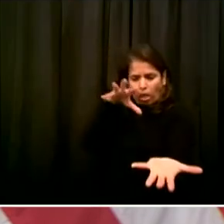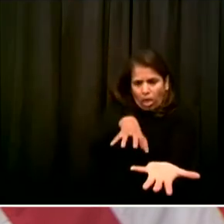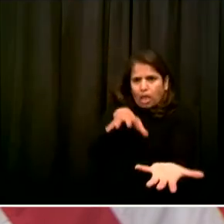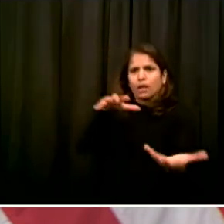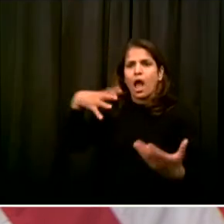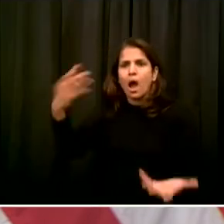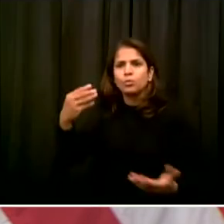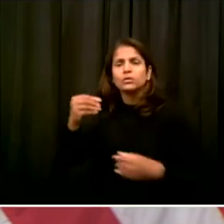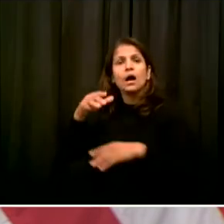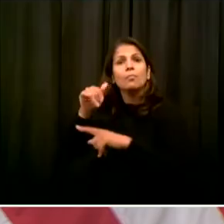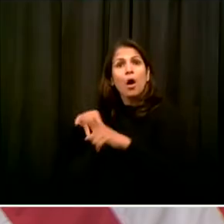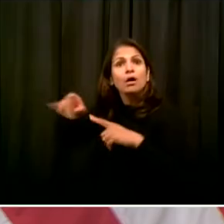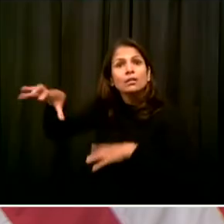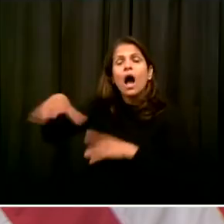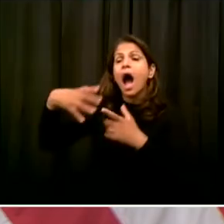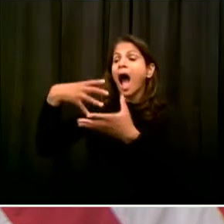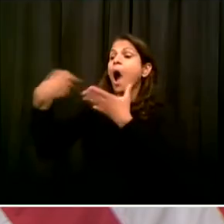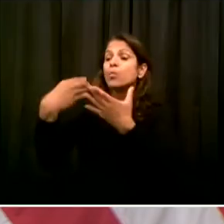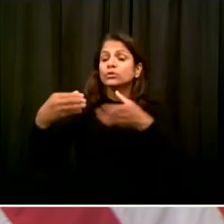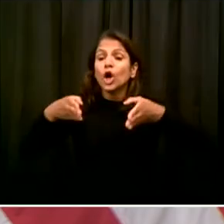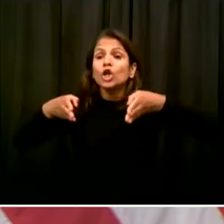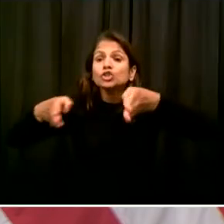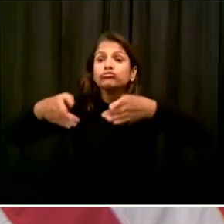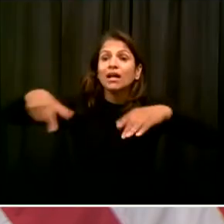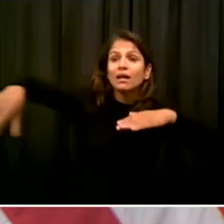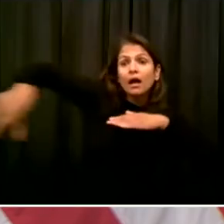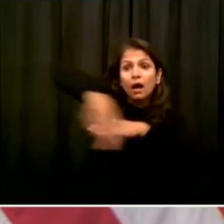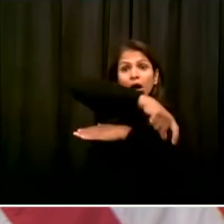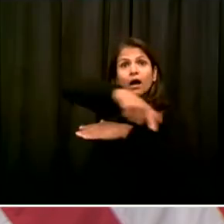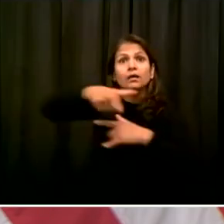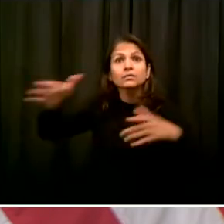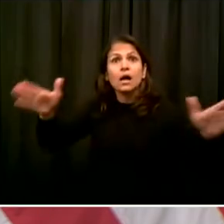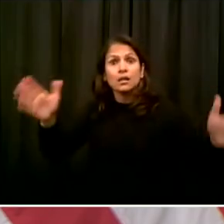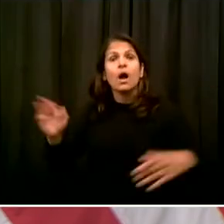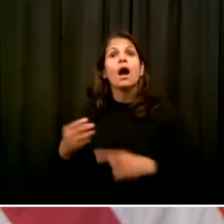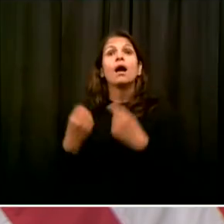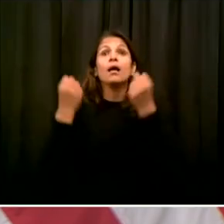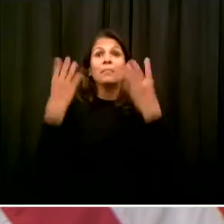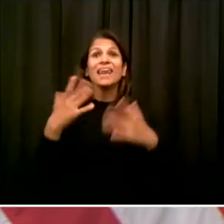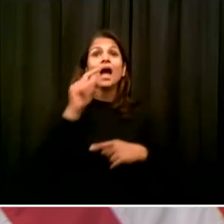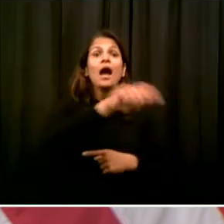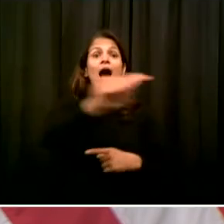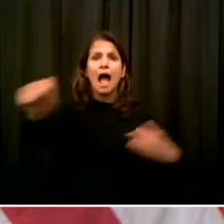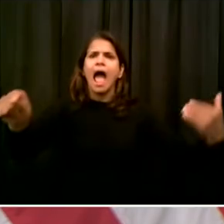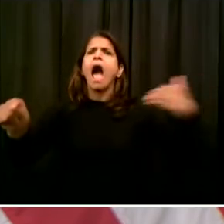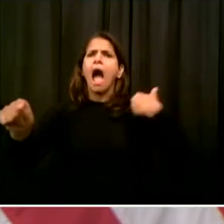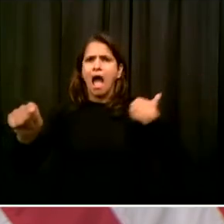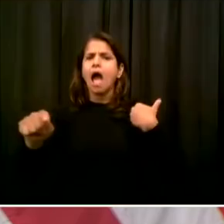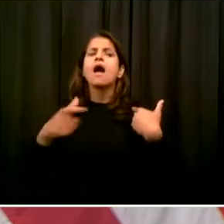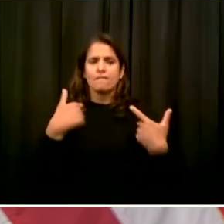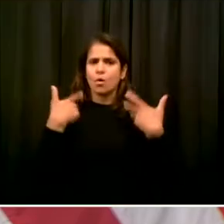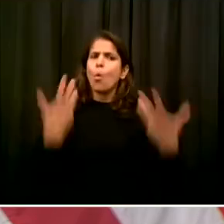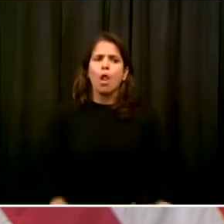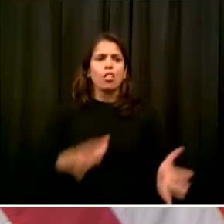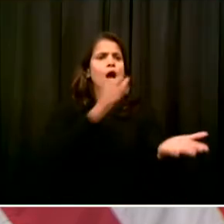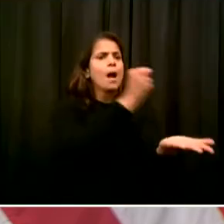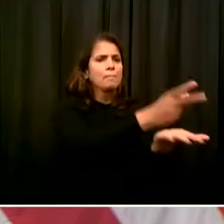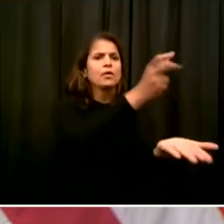WILL LOOK LIKE MANY OF